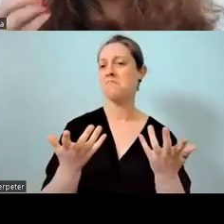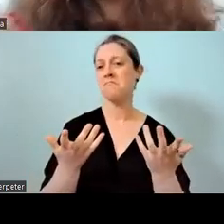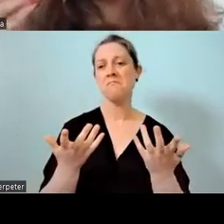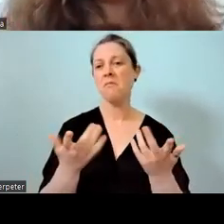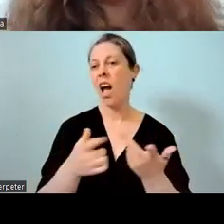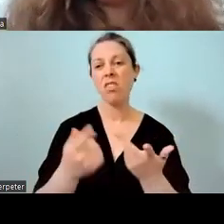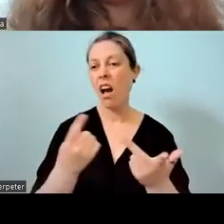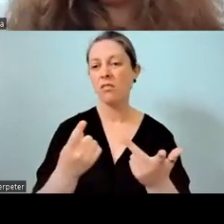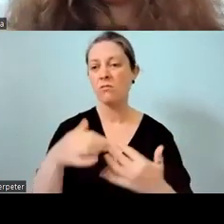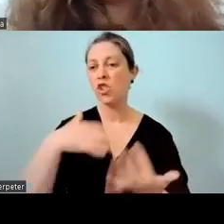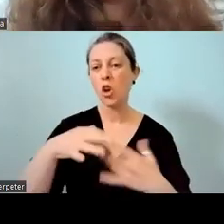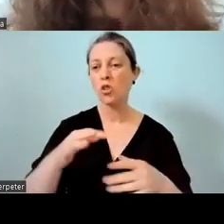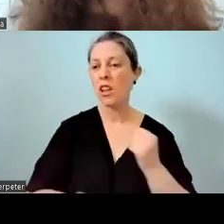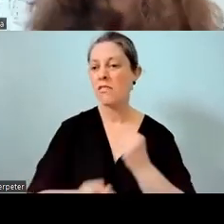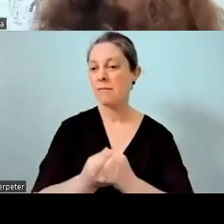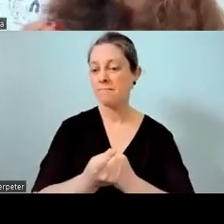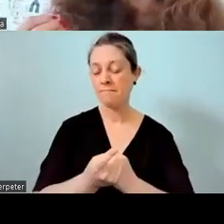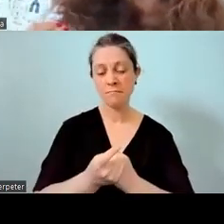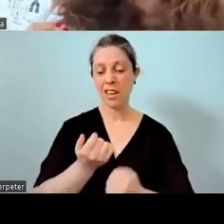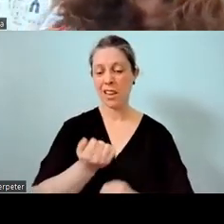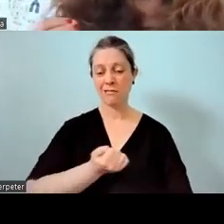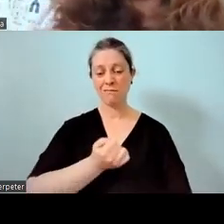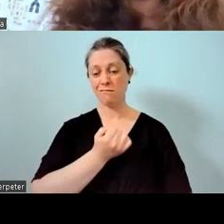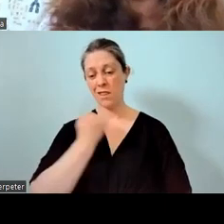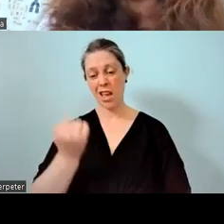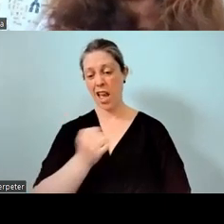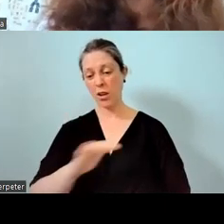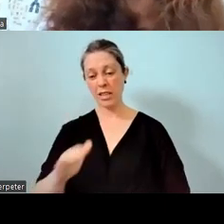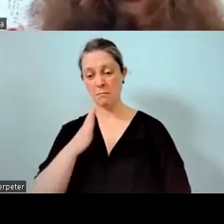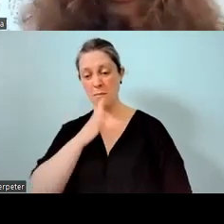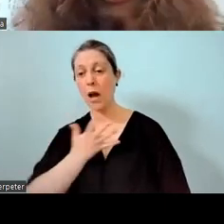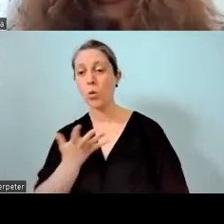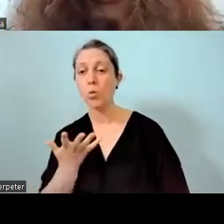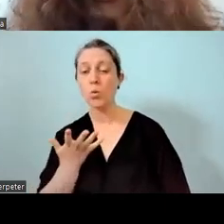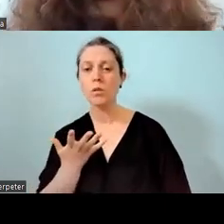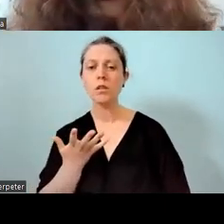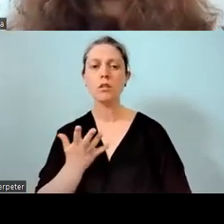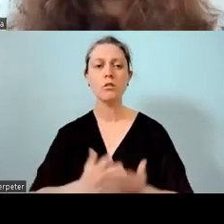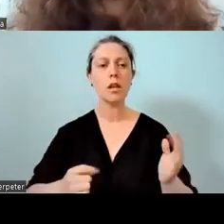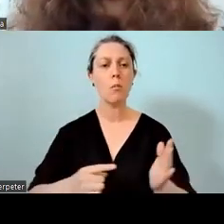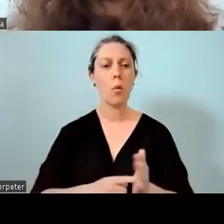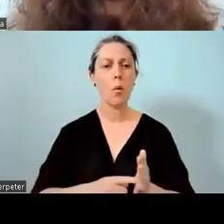So those are the ordinary life outcomes. So really important, how as a team can, you know,